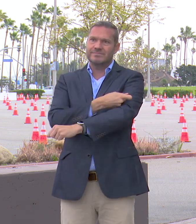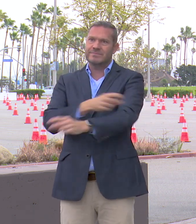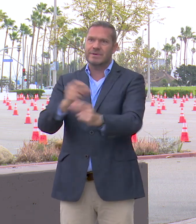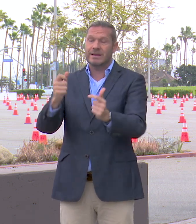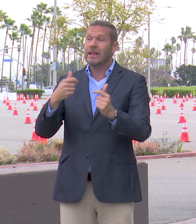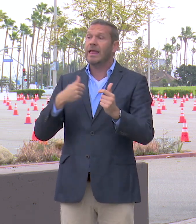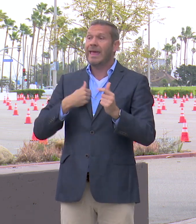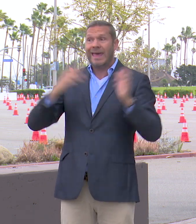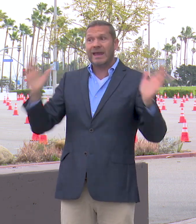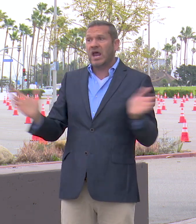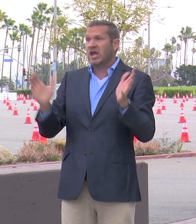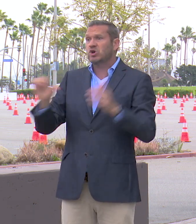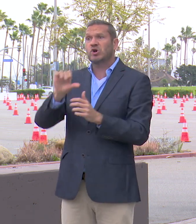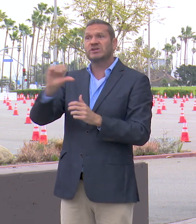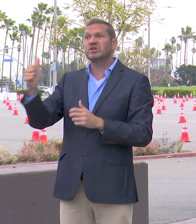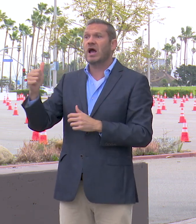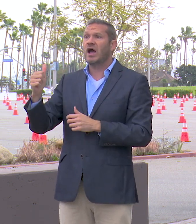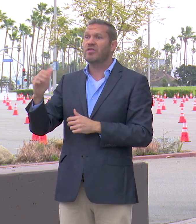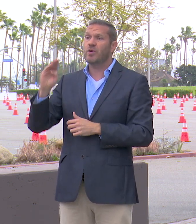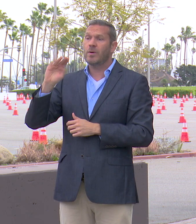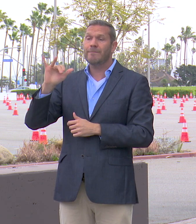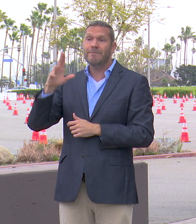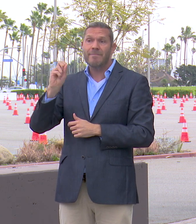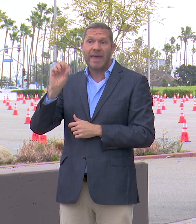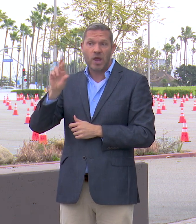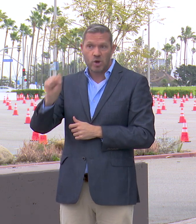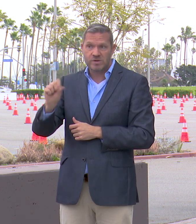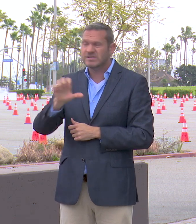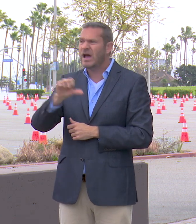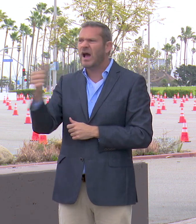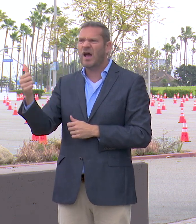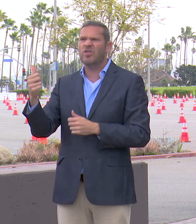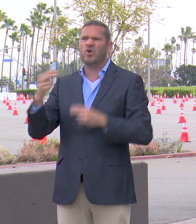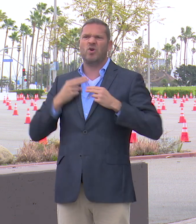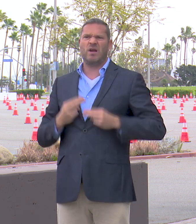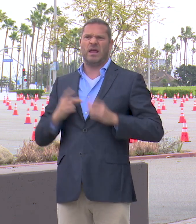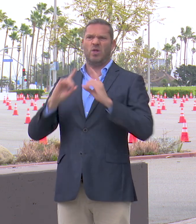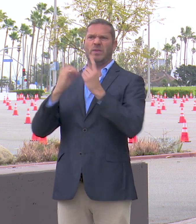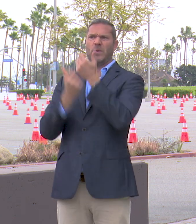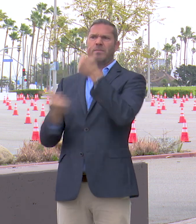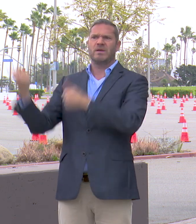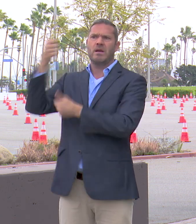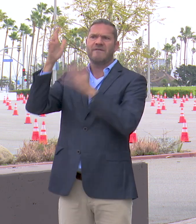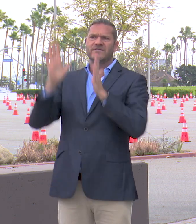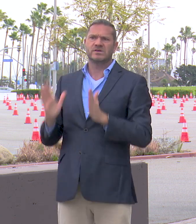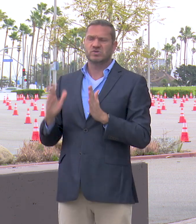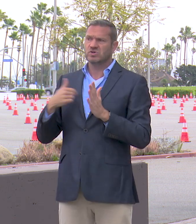had with other mayors and other Health officials, I've encouraged us to move towards that system.